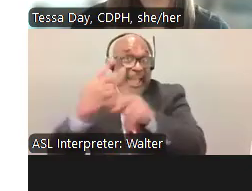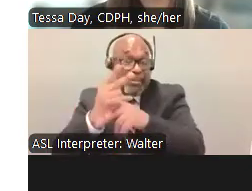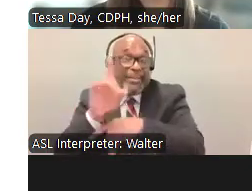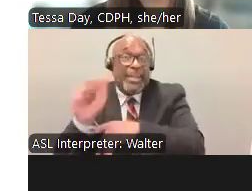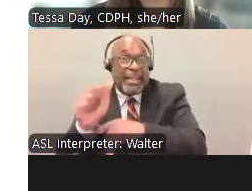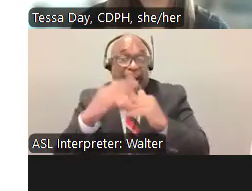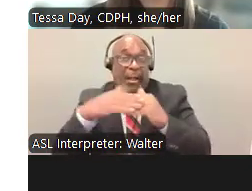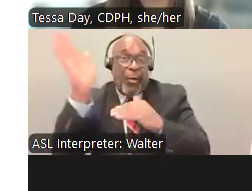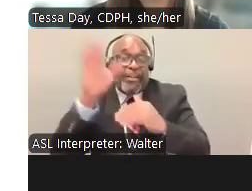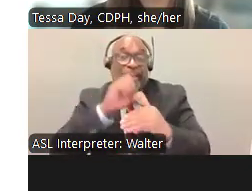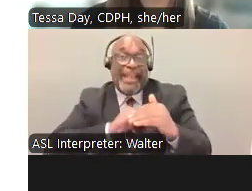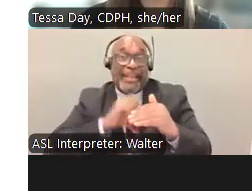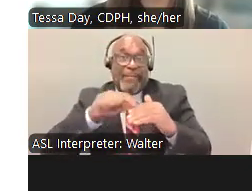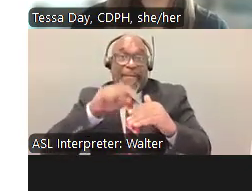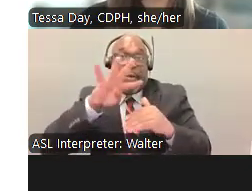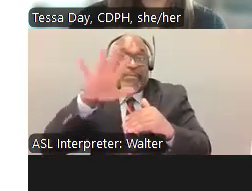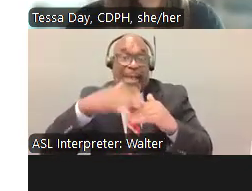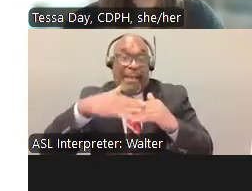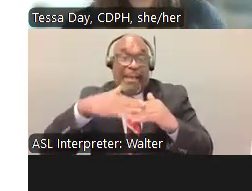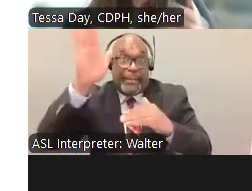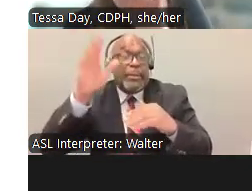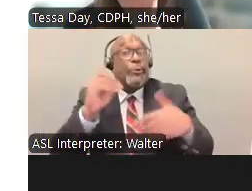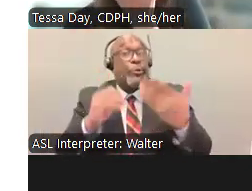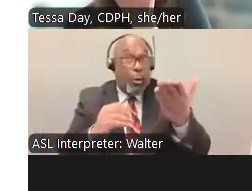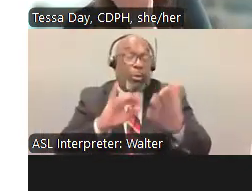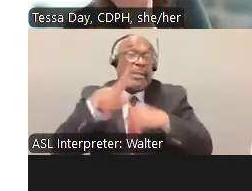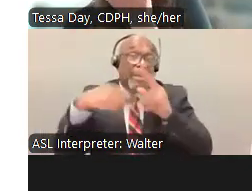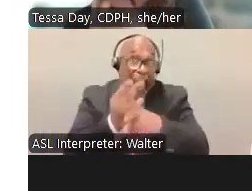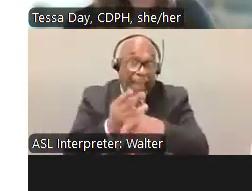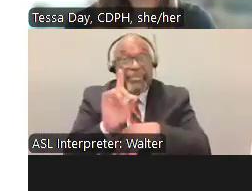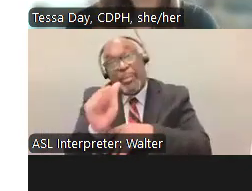13:26:16 age of 45. So type of 13:26:19 disability can really depend on